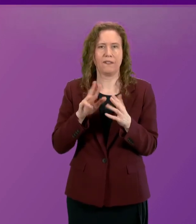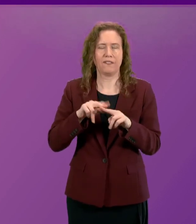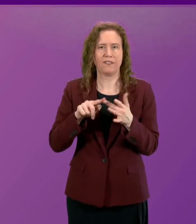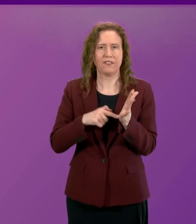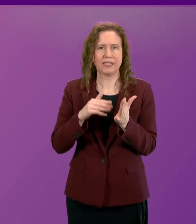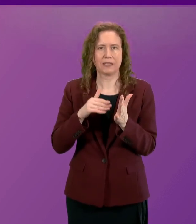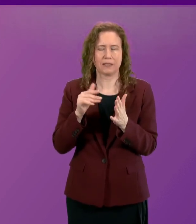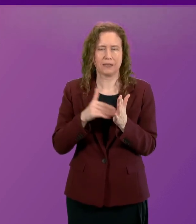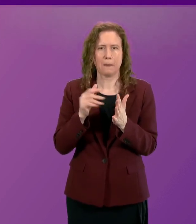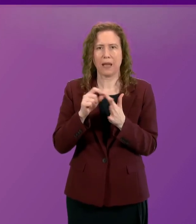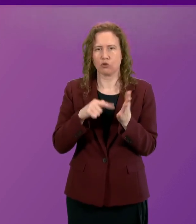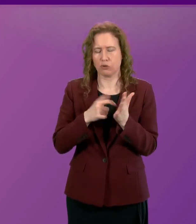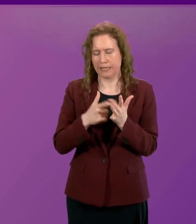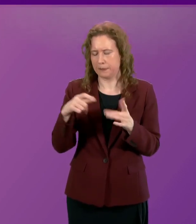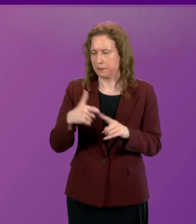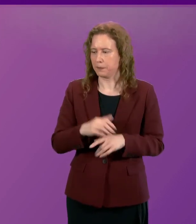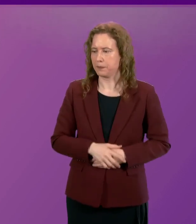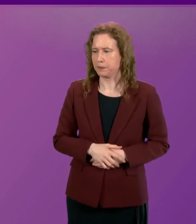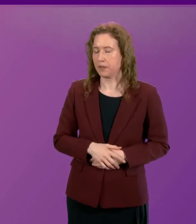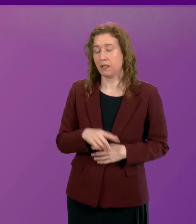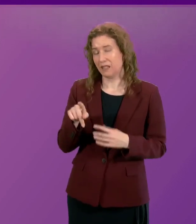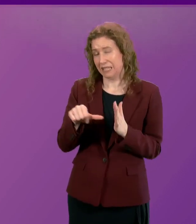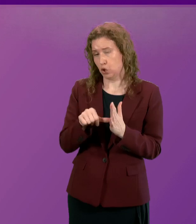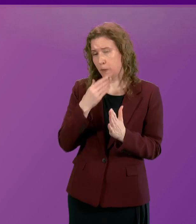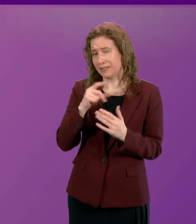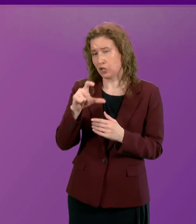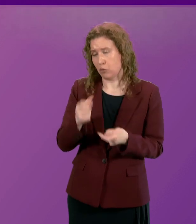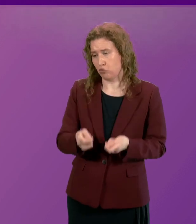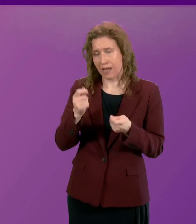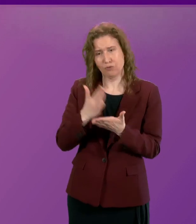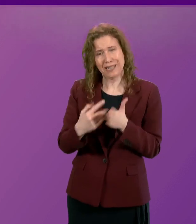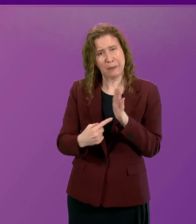The issue that Mr Choudhury raises is really important. Can the First Minister say more